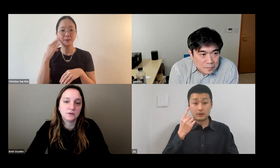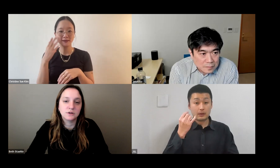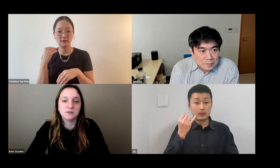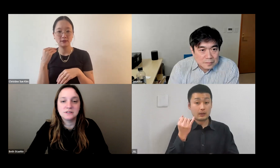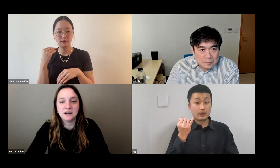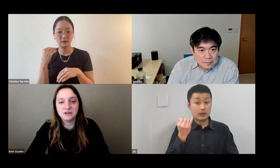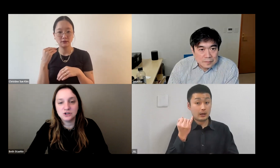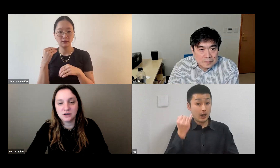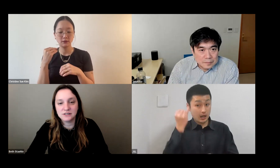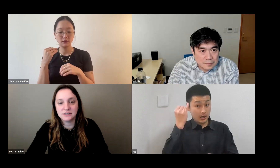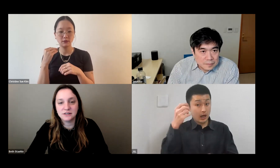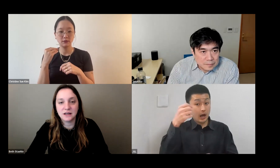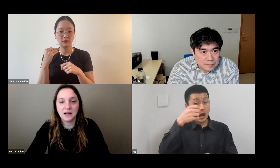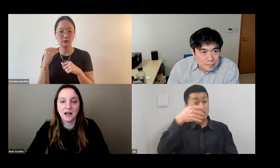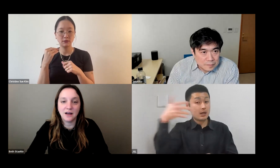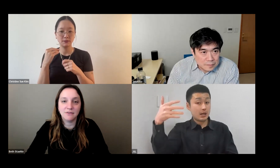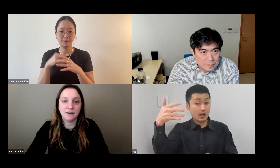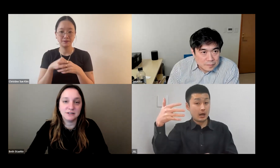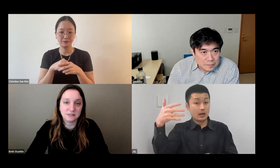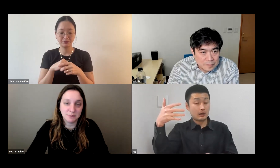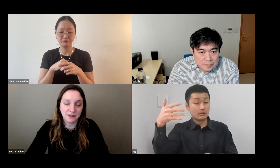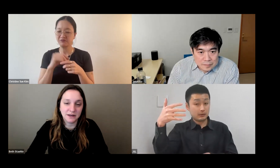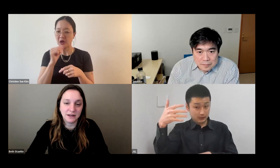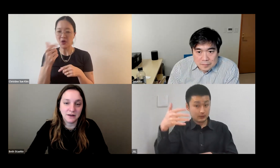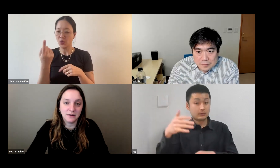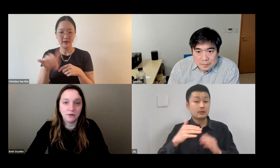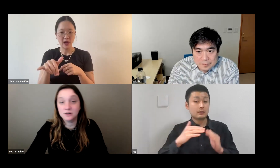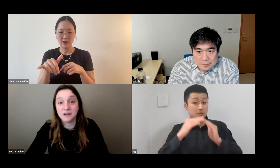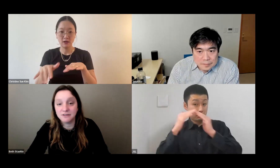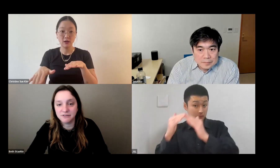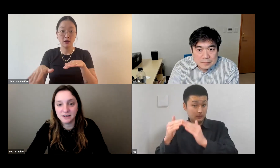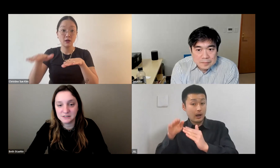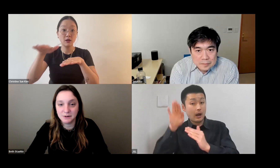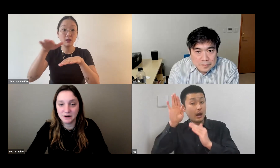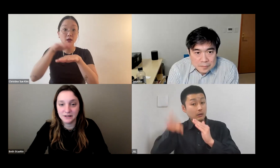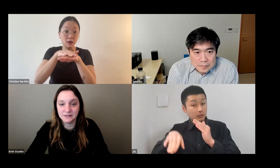So it's not just that I have a disability or deaf experience.